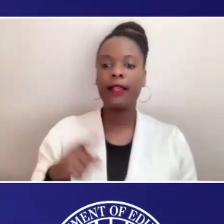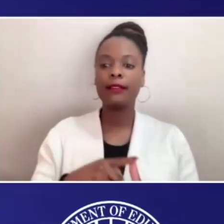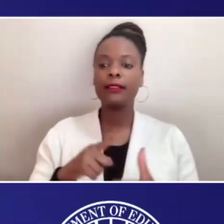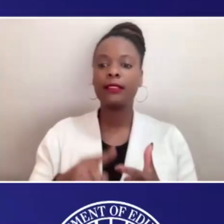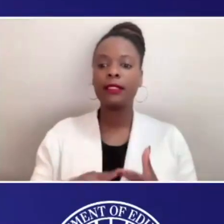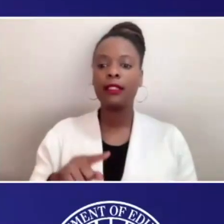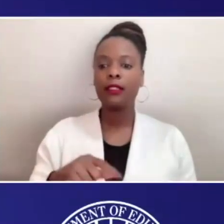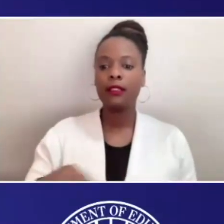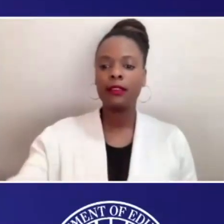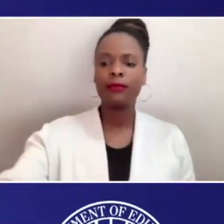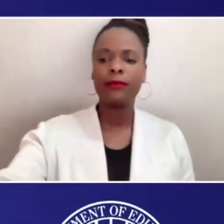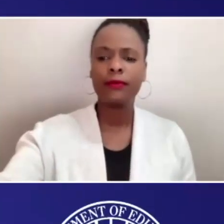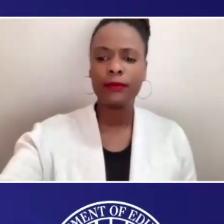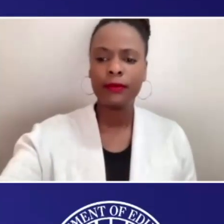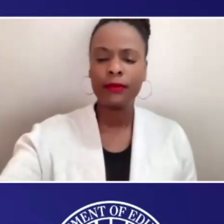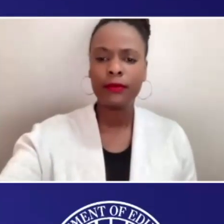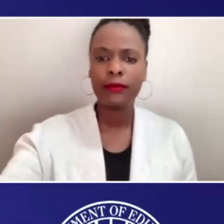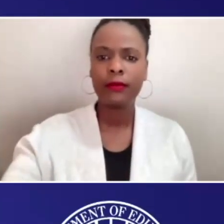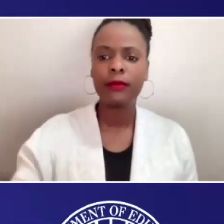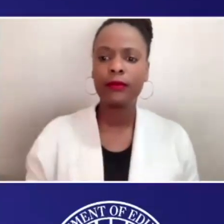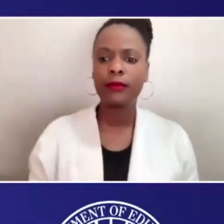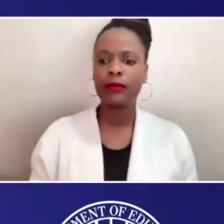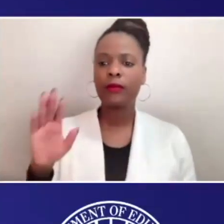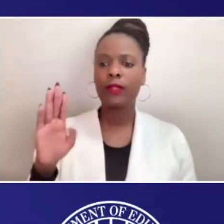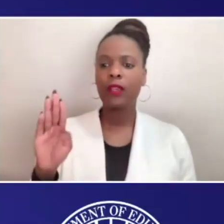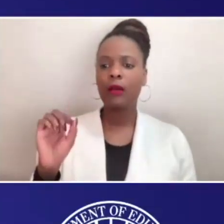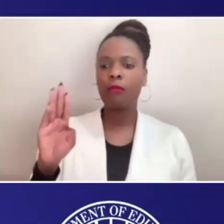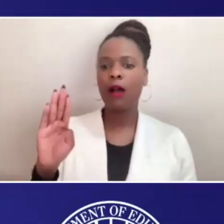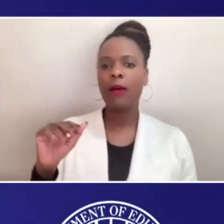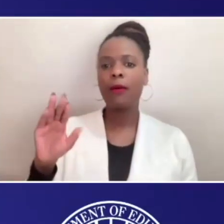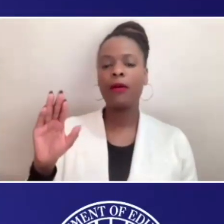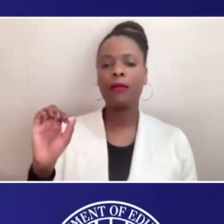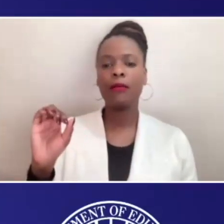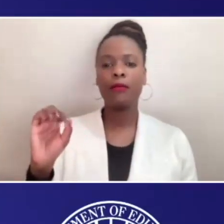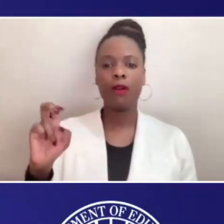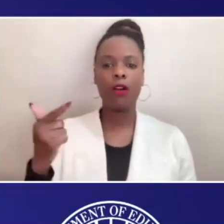Bob Carey will be here shortly. Okay. Thank you. And that is our group.